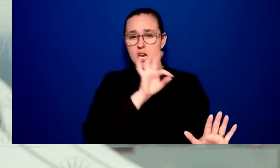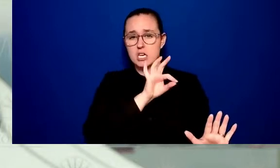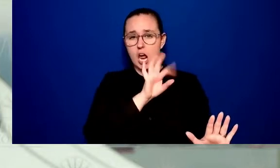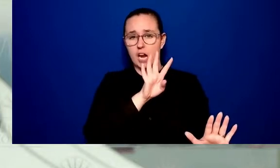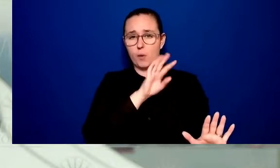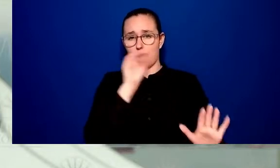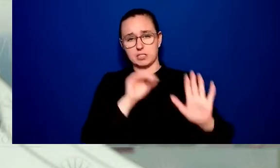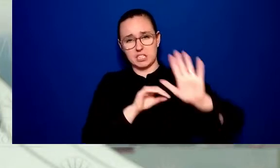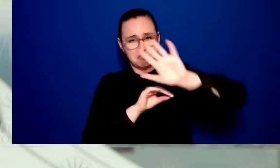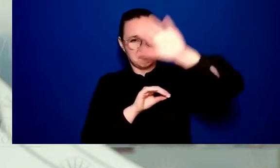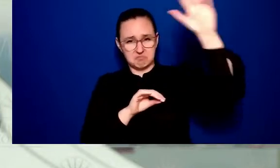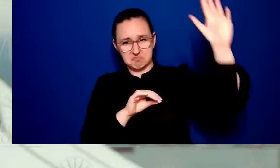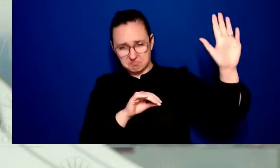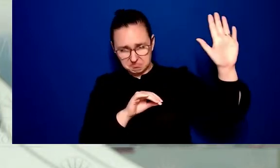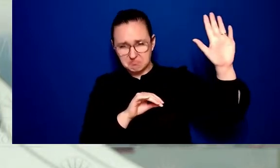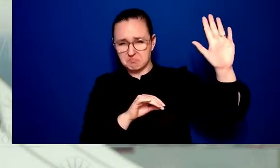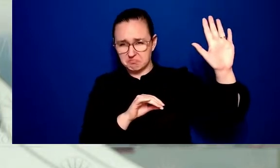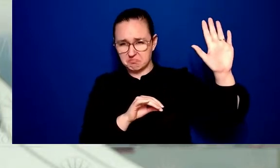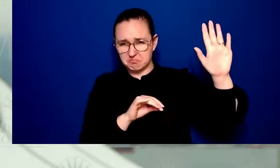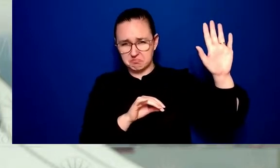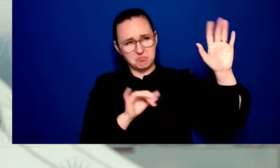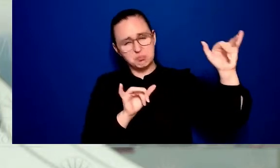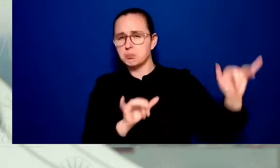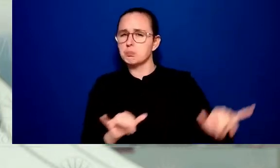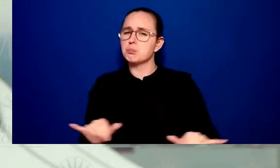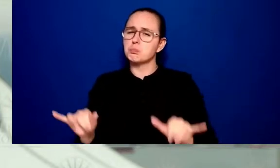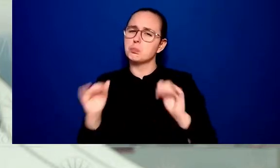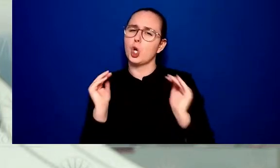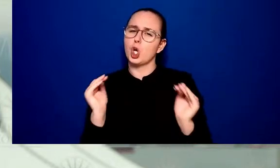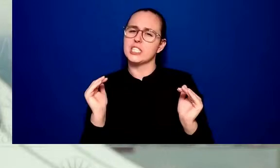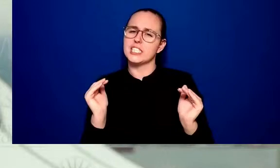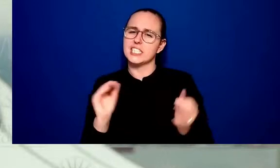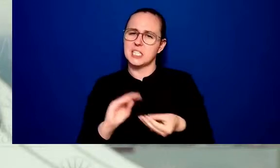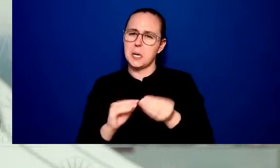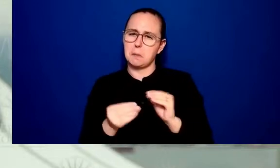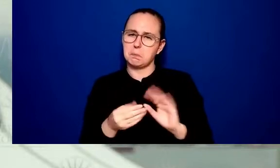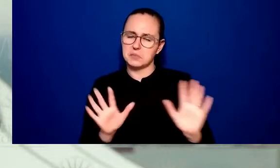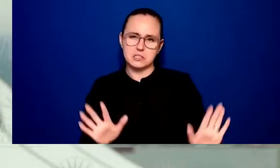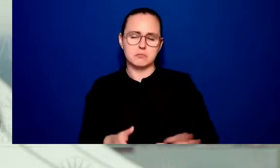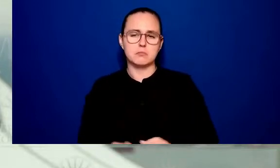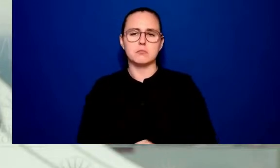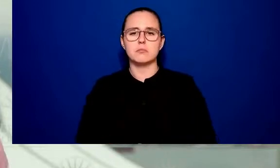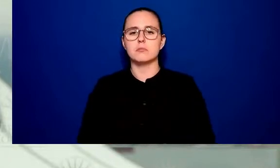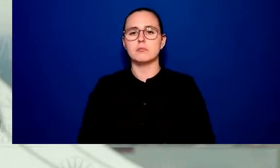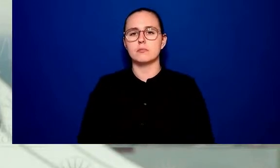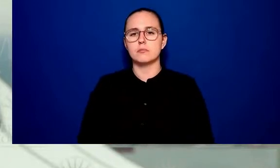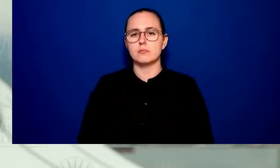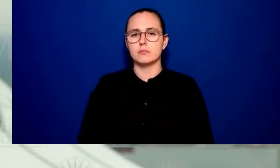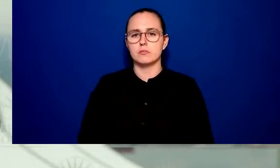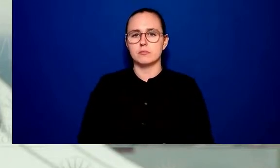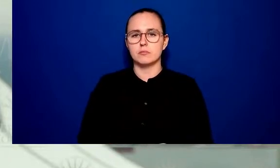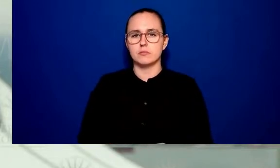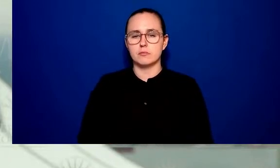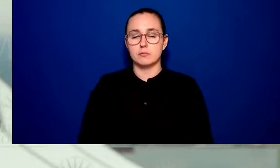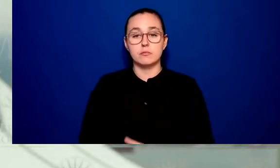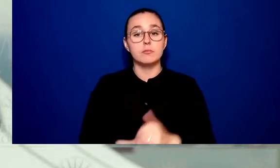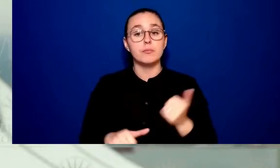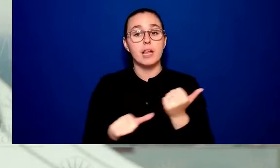there are fewer overall numbers in assisted living across the province. There's some 7007 or 99 staff reporting. In the more